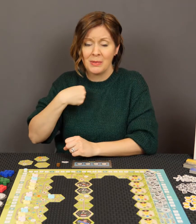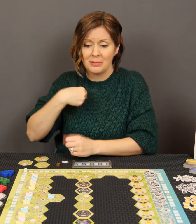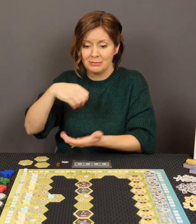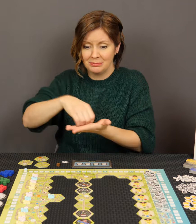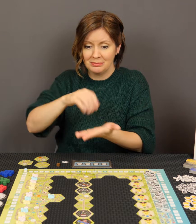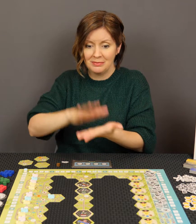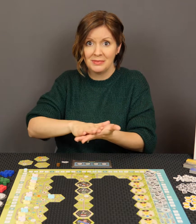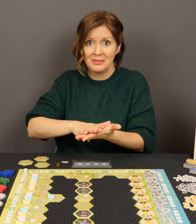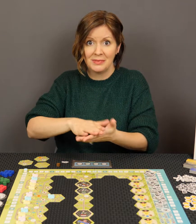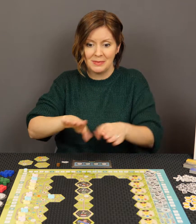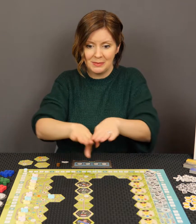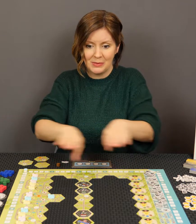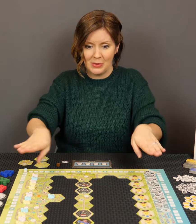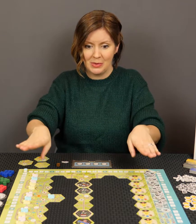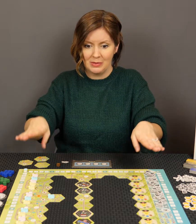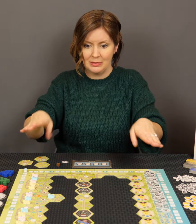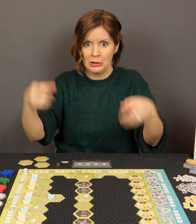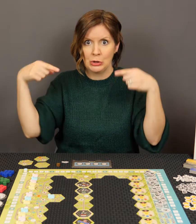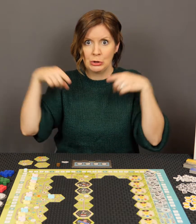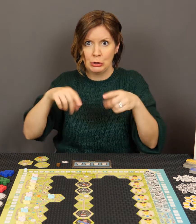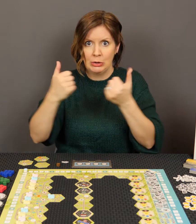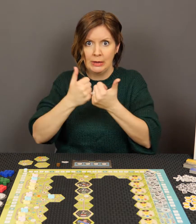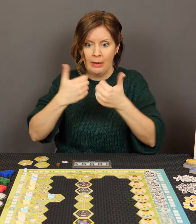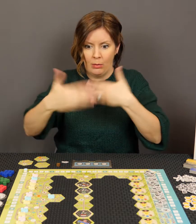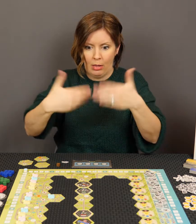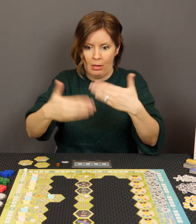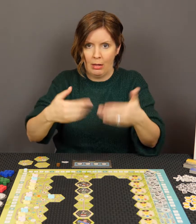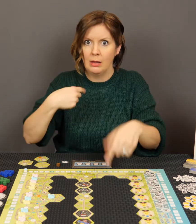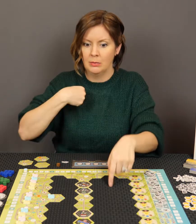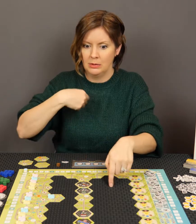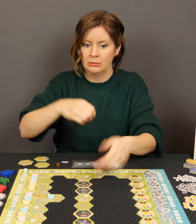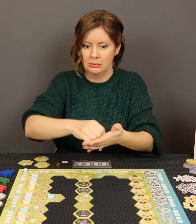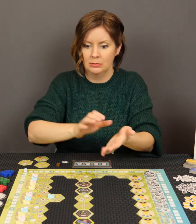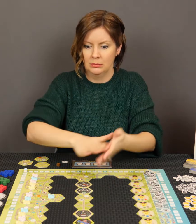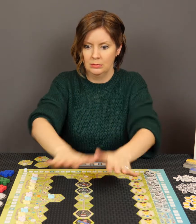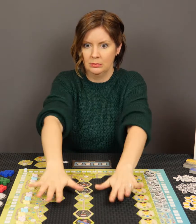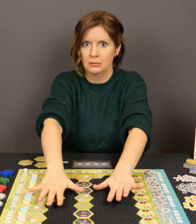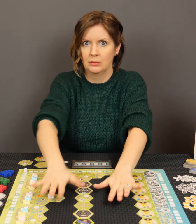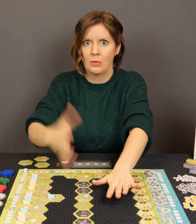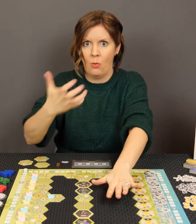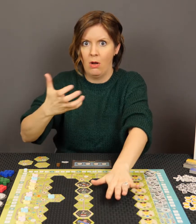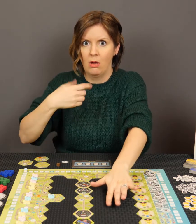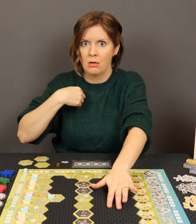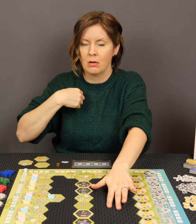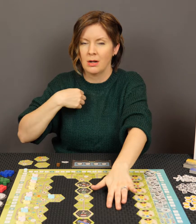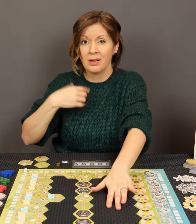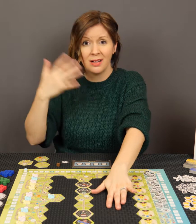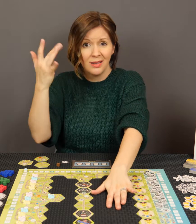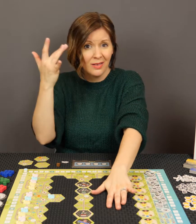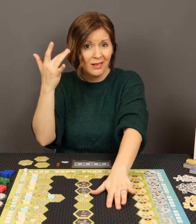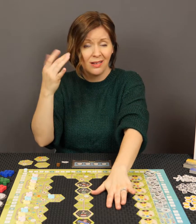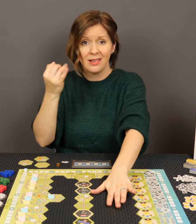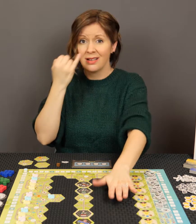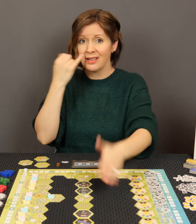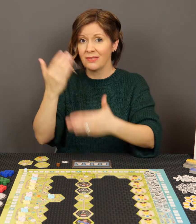I need to make sure that I put down that special tile during the game somewhere on the board…